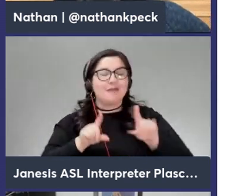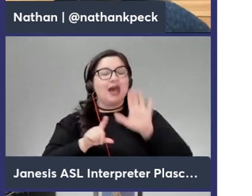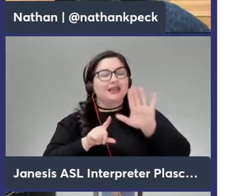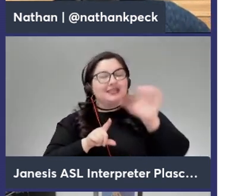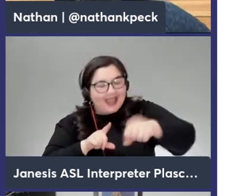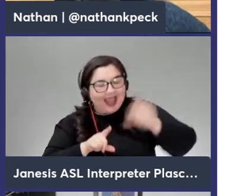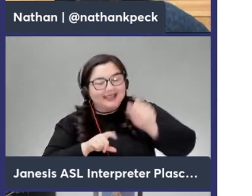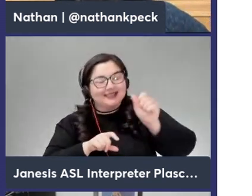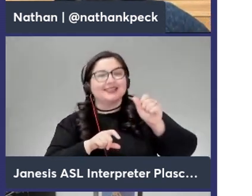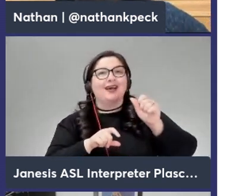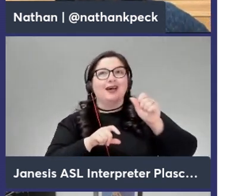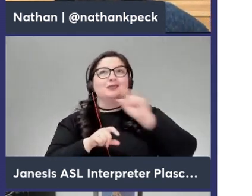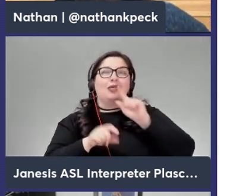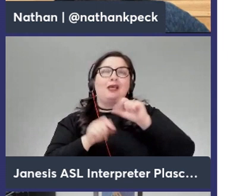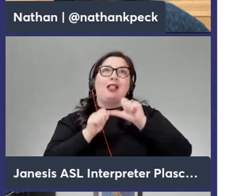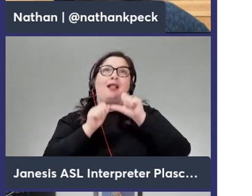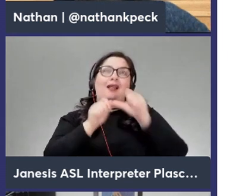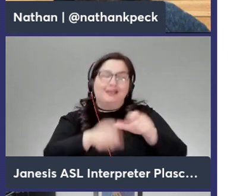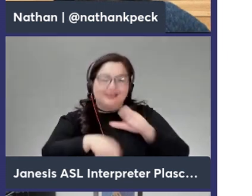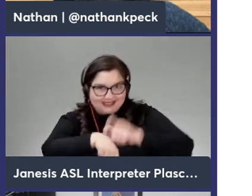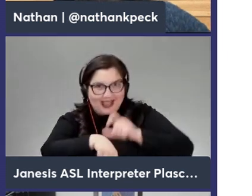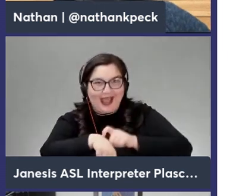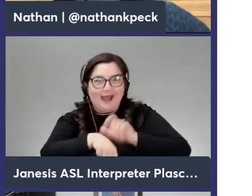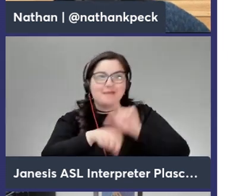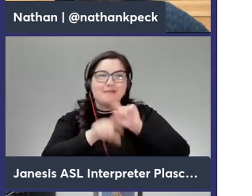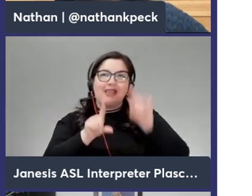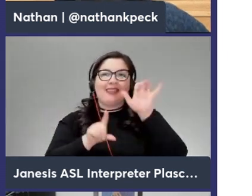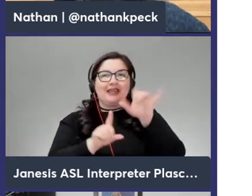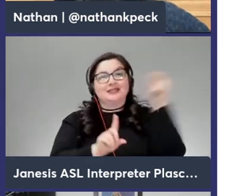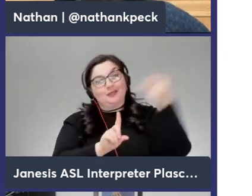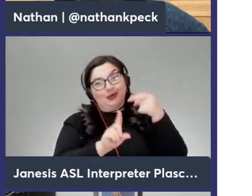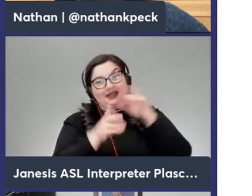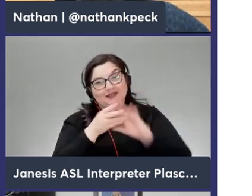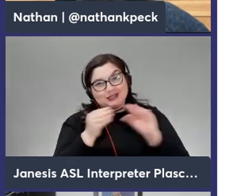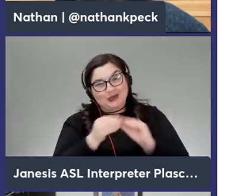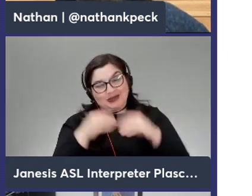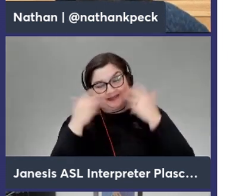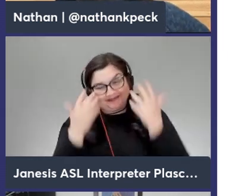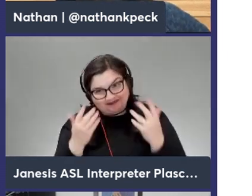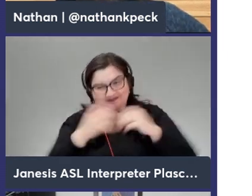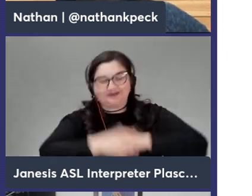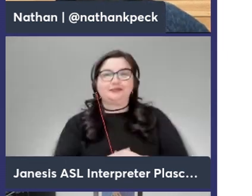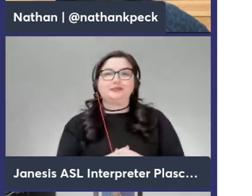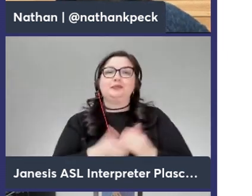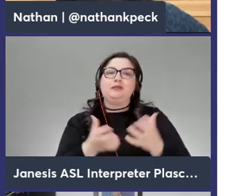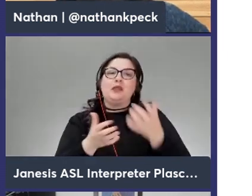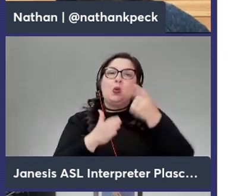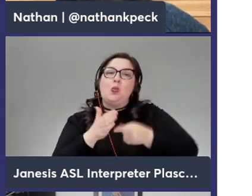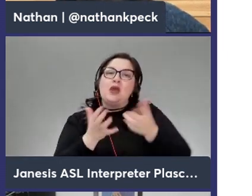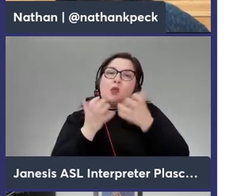So that's the moral of the story here. And what I wanted to show here is that we've got a mix